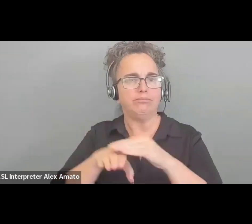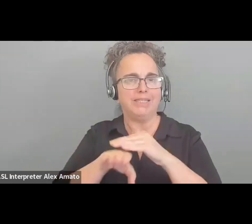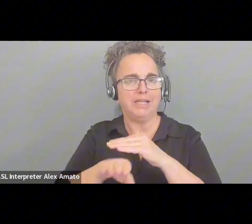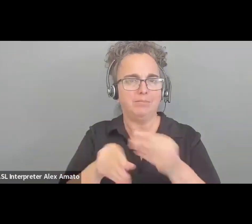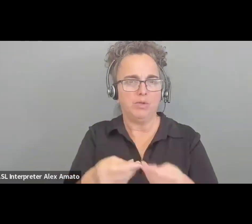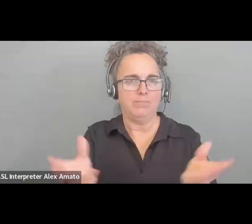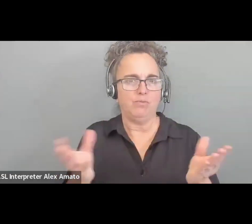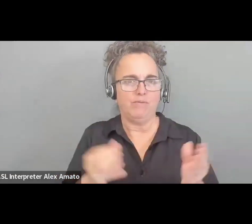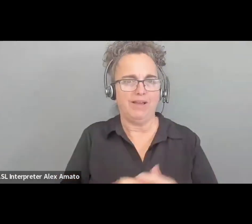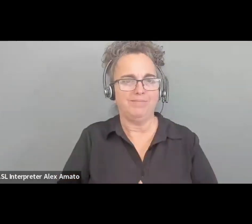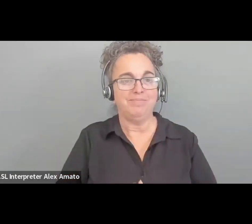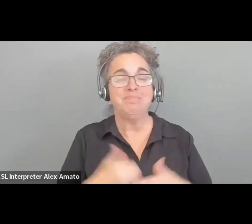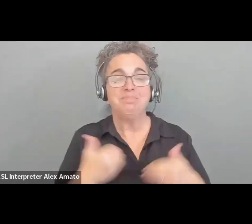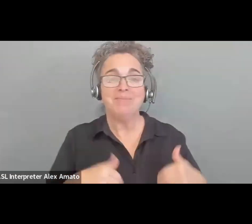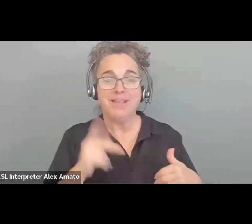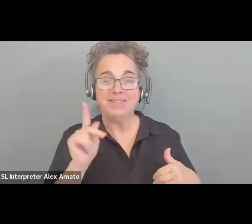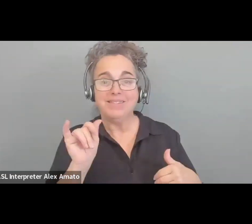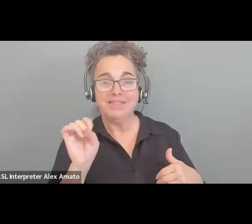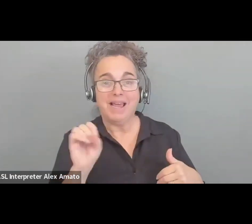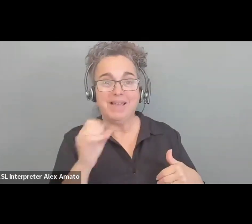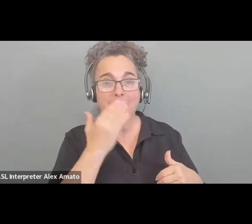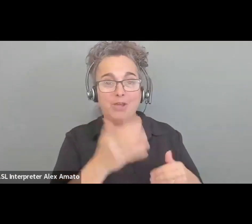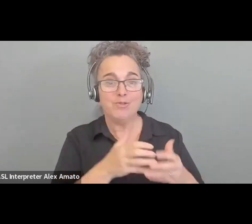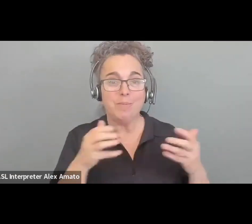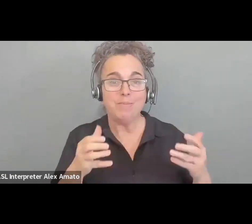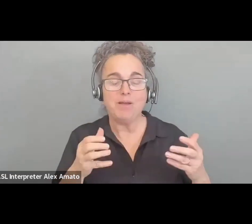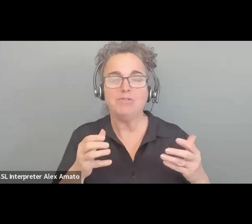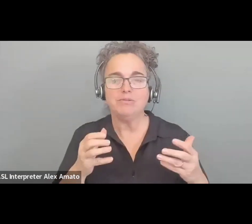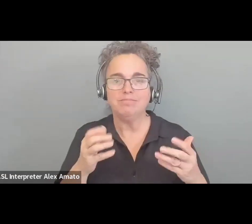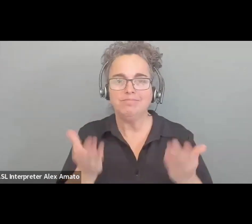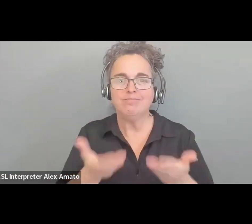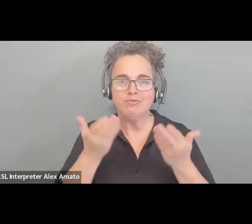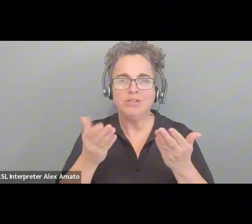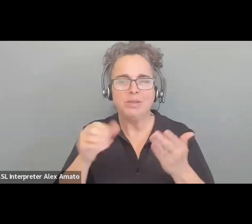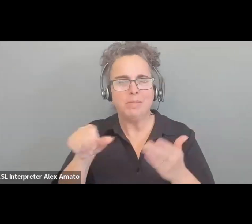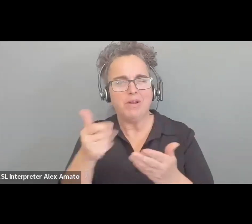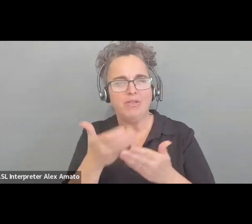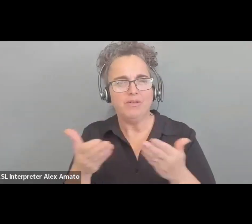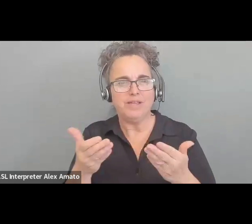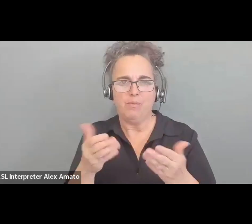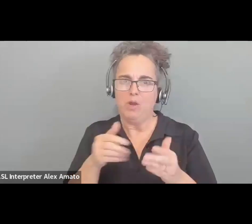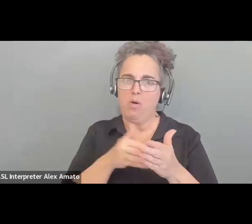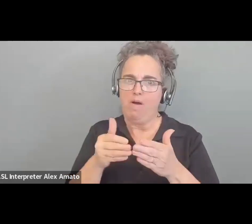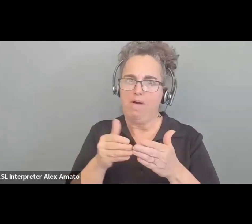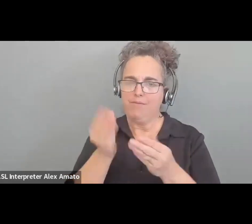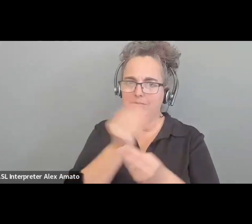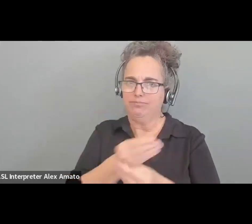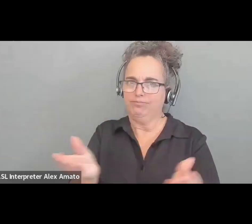This is Kate, thank you for that. And that brings up another thing that we often share with students that, that you kind of touched on